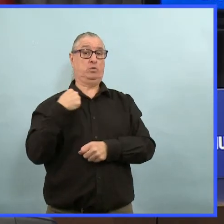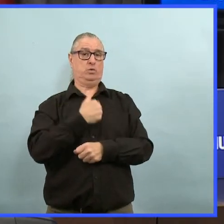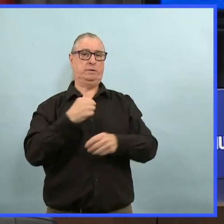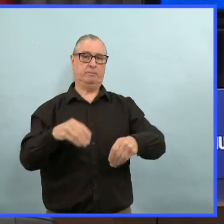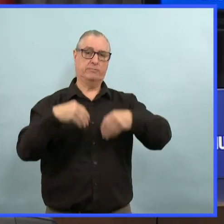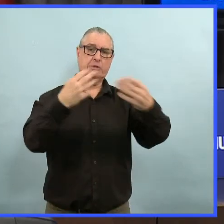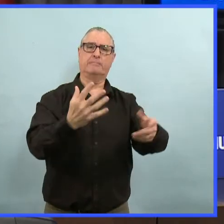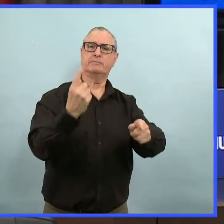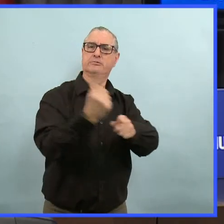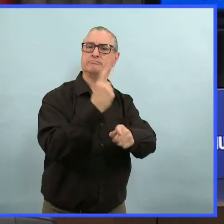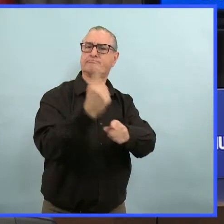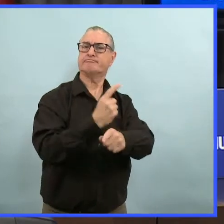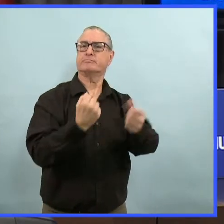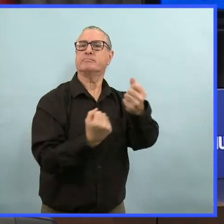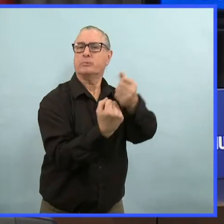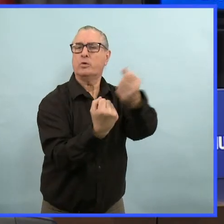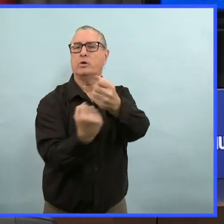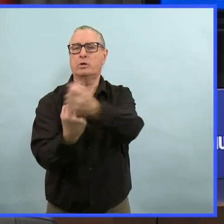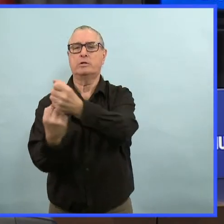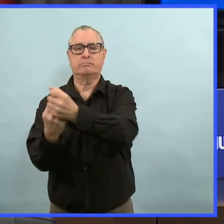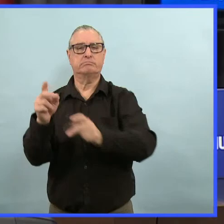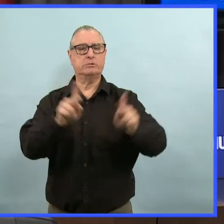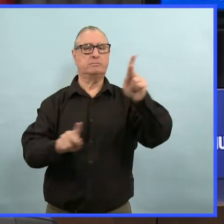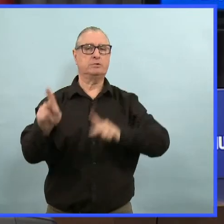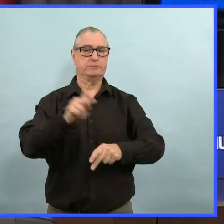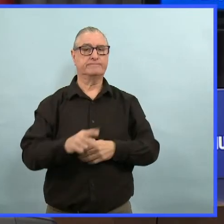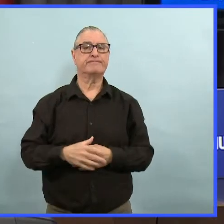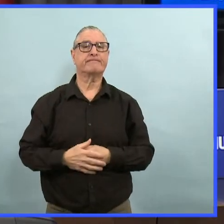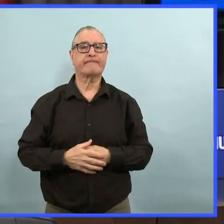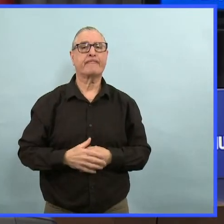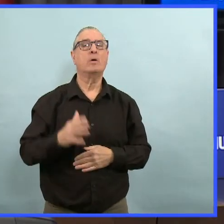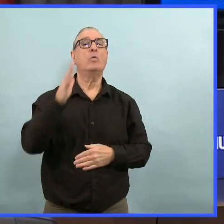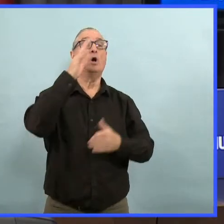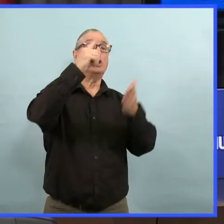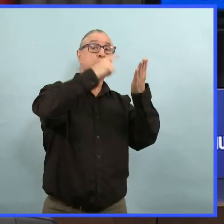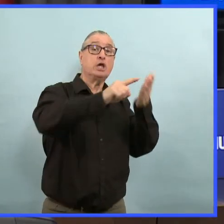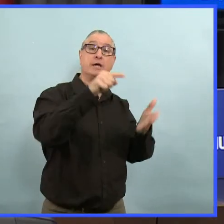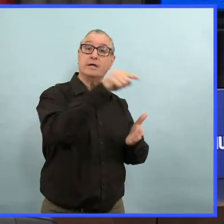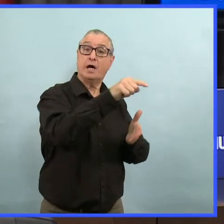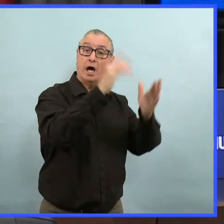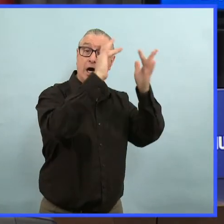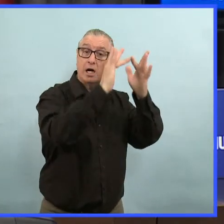would include the number of patients in hospital due to covid as well as those in intensive care